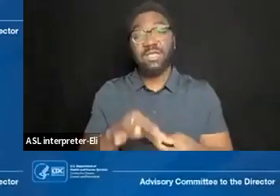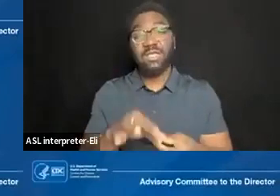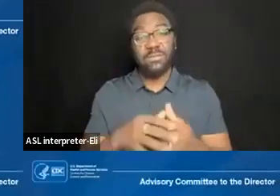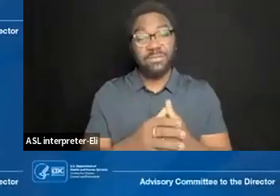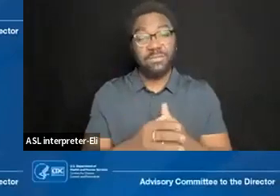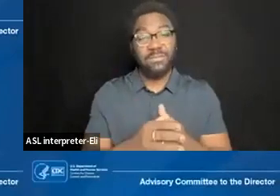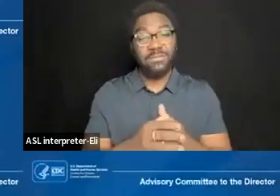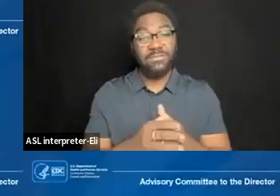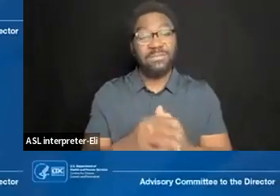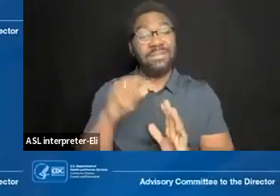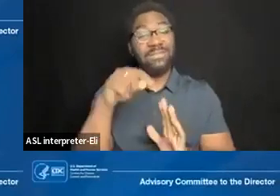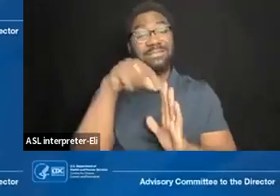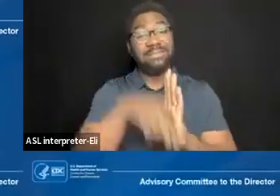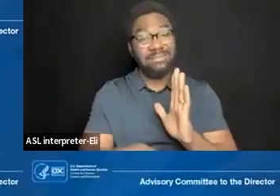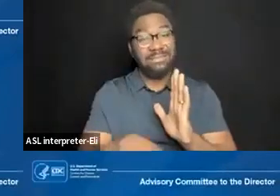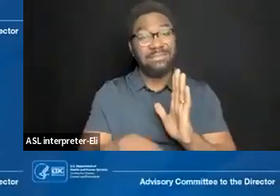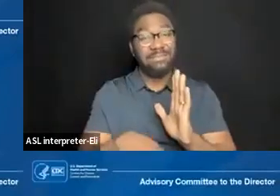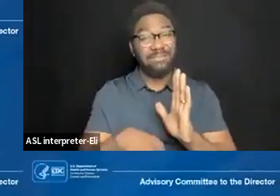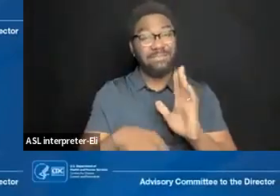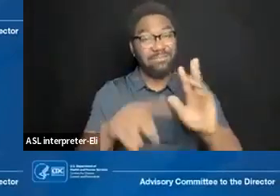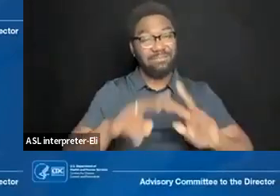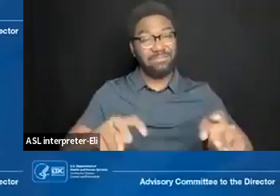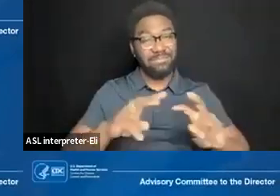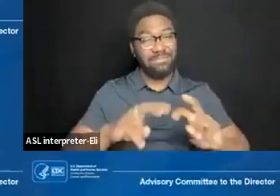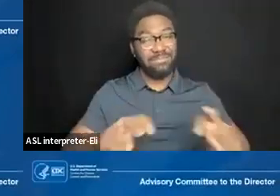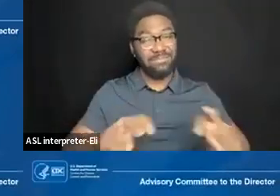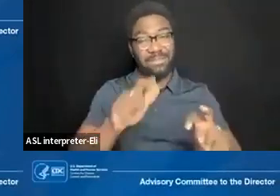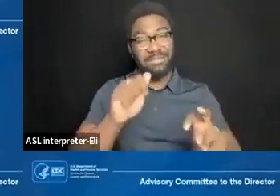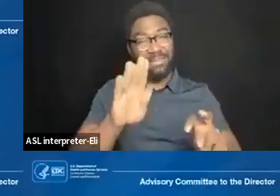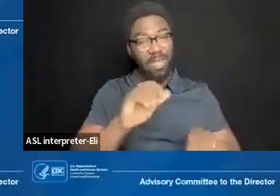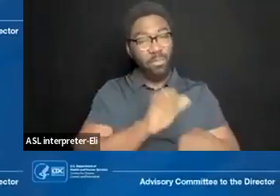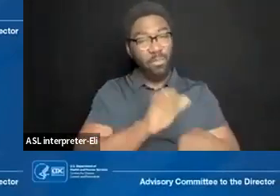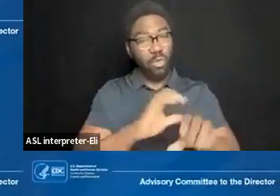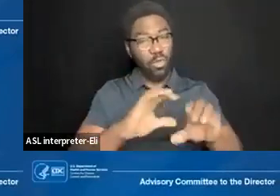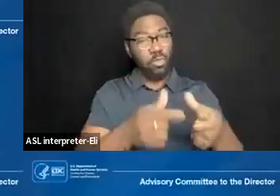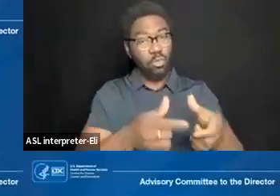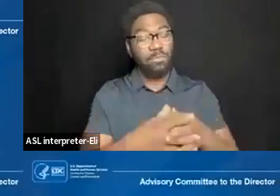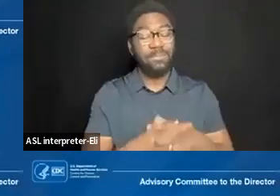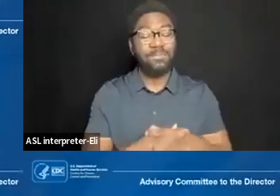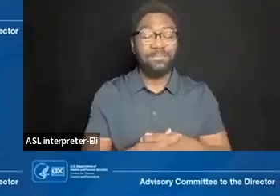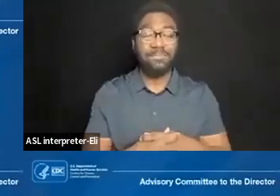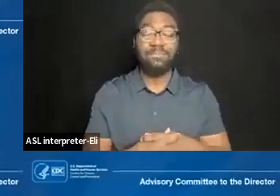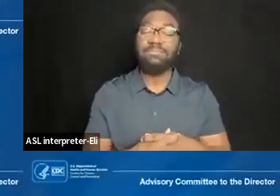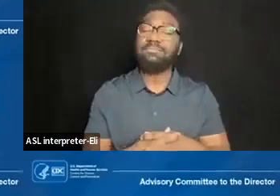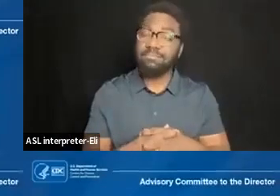into the recommendations of the laboratory workgroup. Speaking of the laboratory workgroup,